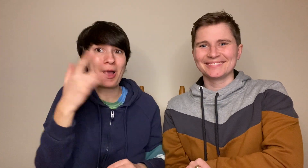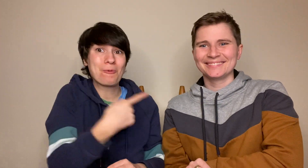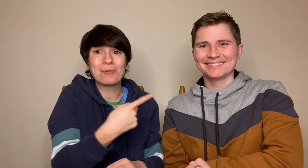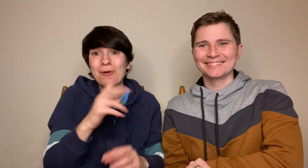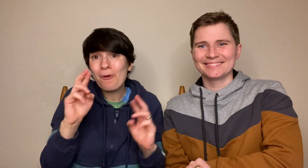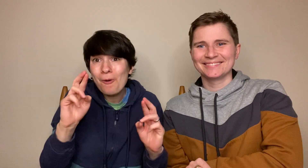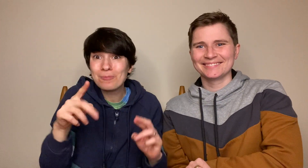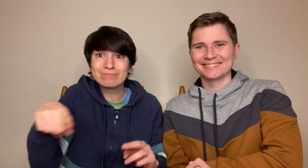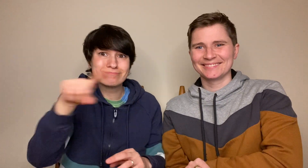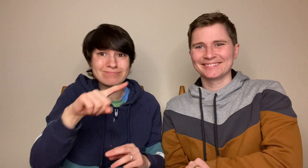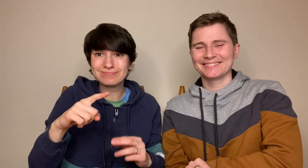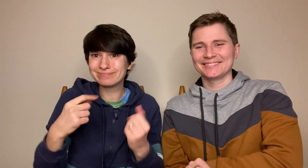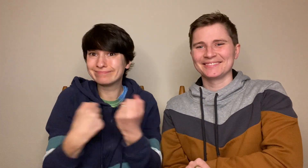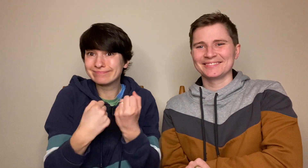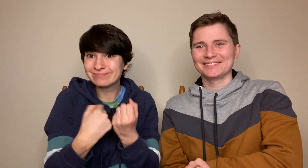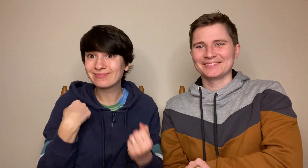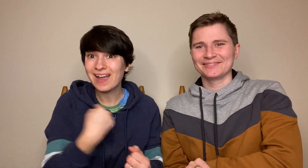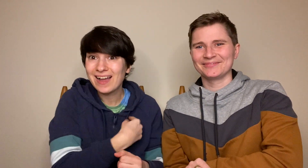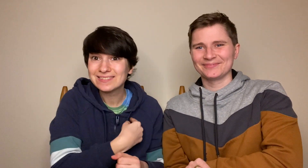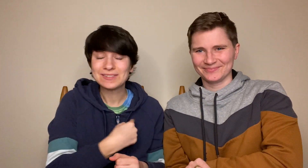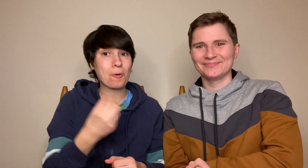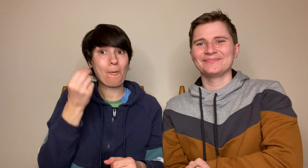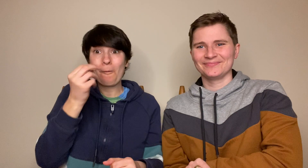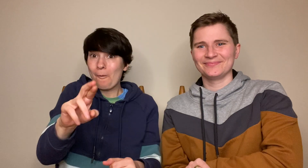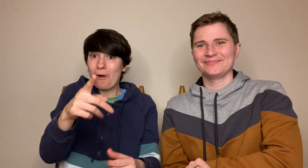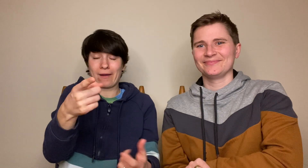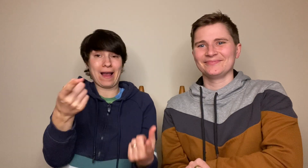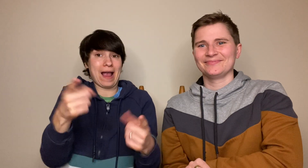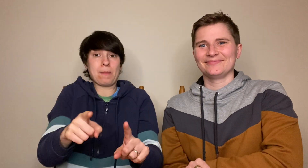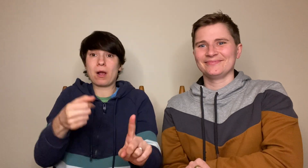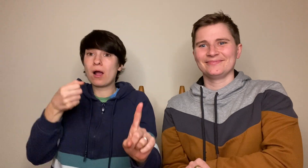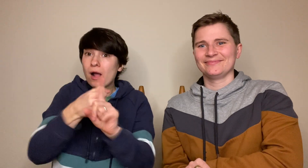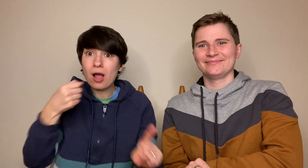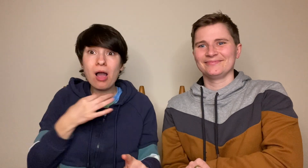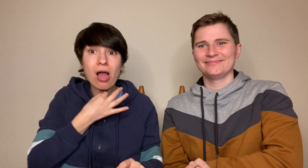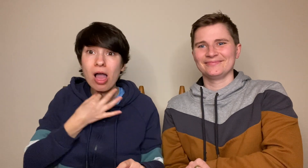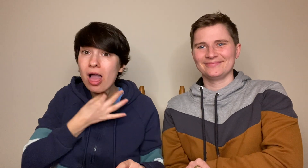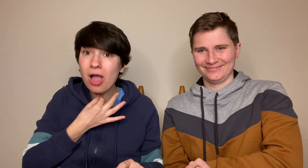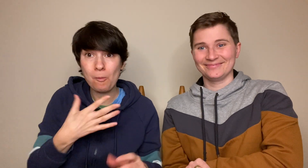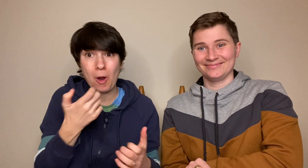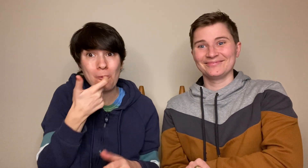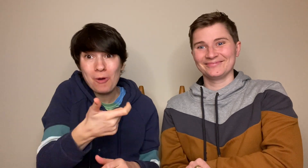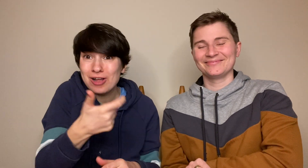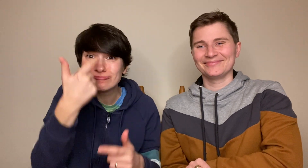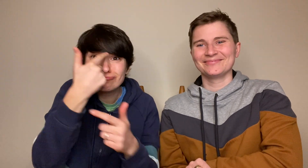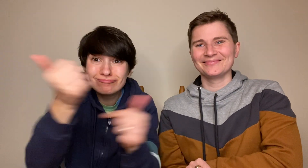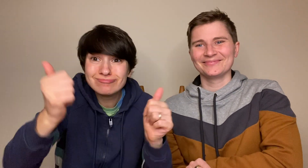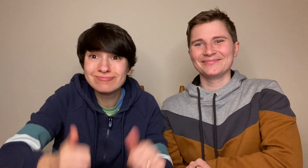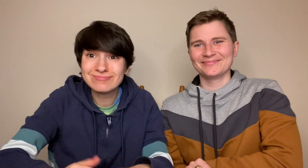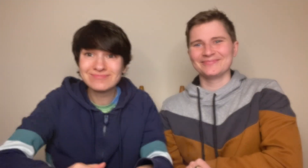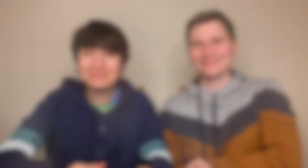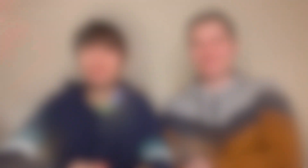We hope you're here to support us (and others!) or because you're curious about this process.